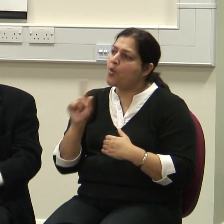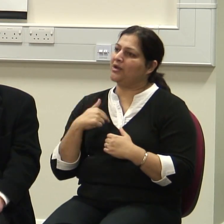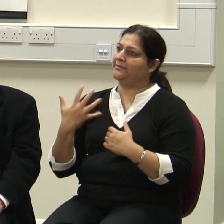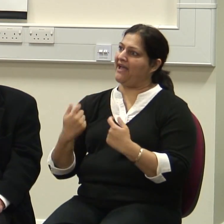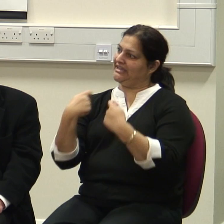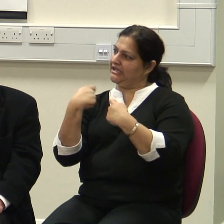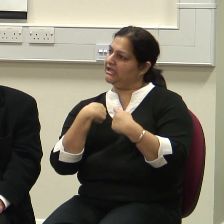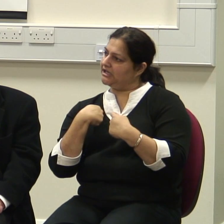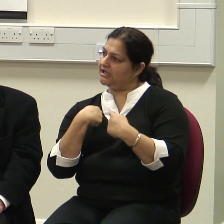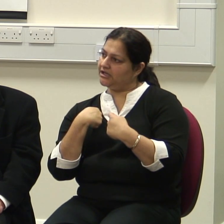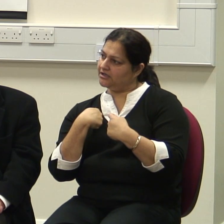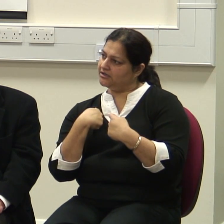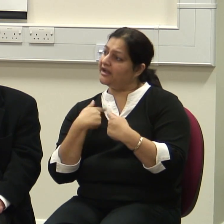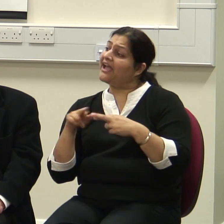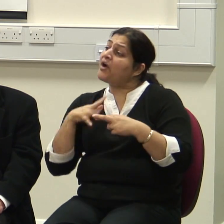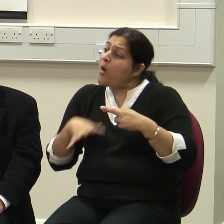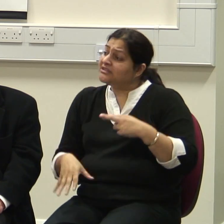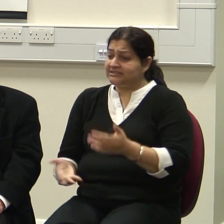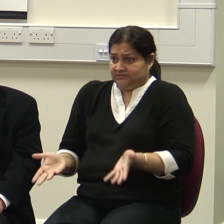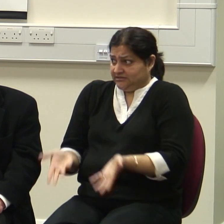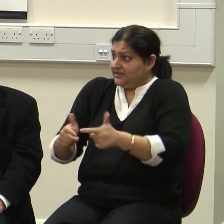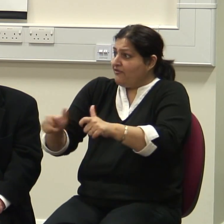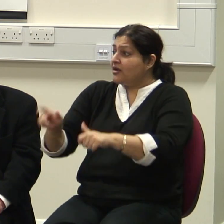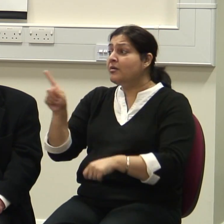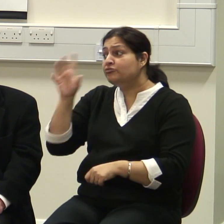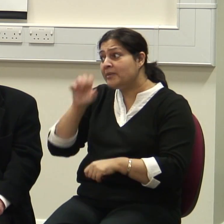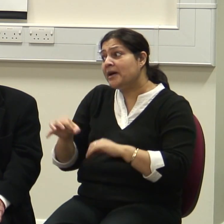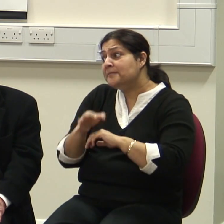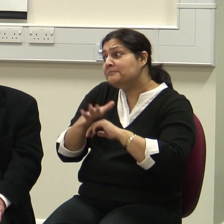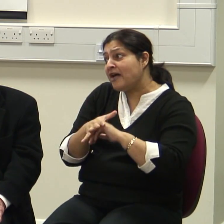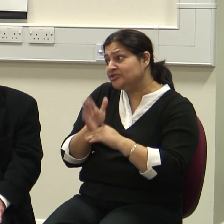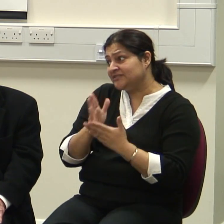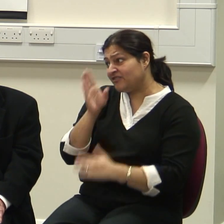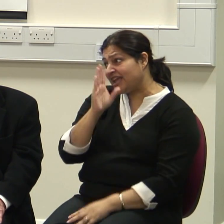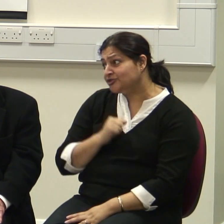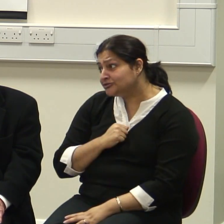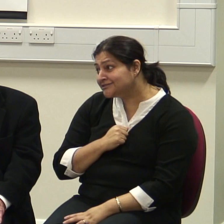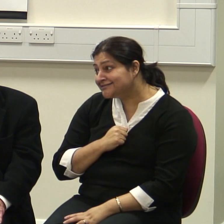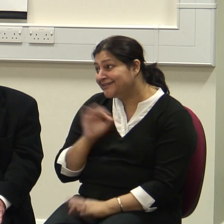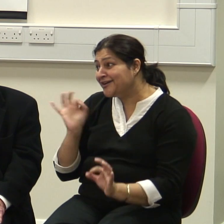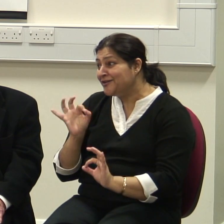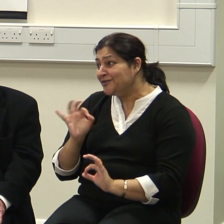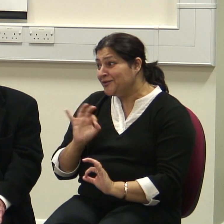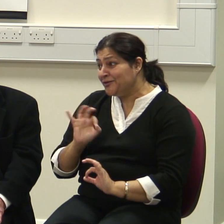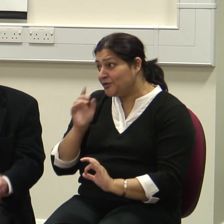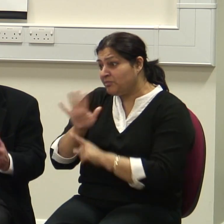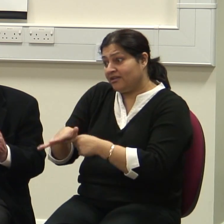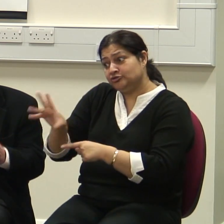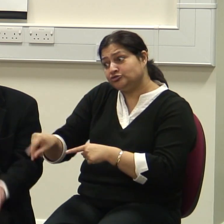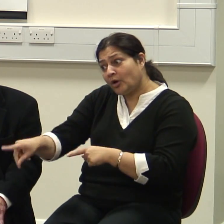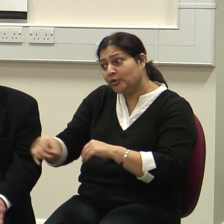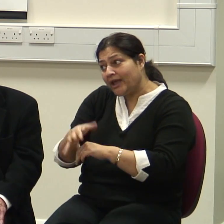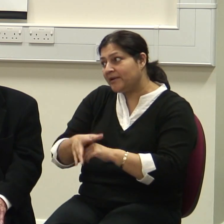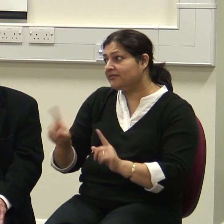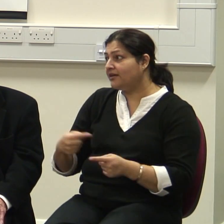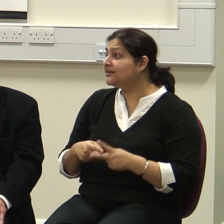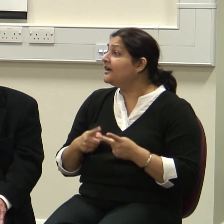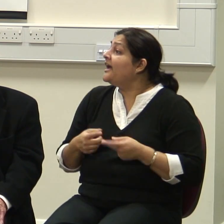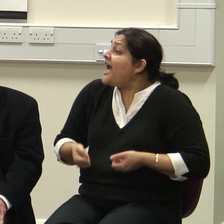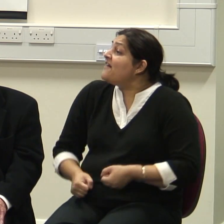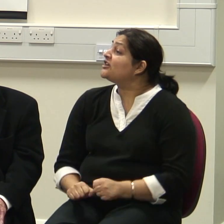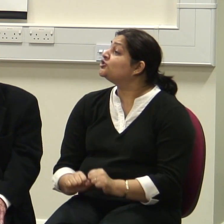very dangerous. Nobody can stop you by law from that. Having a child is very dangerous.